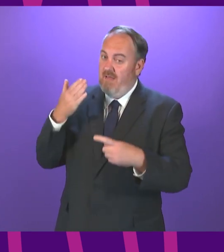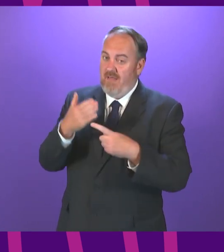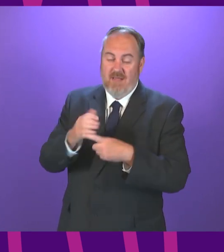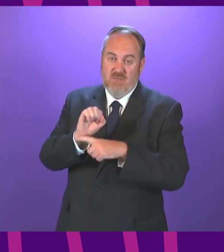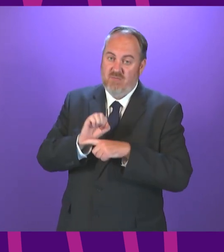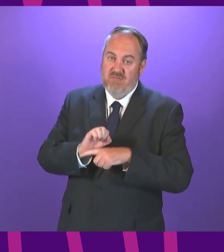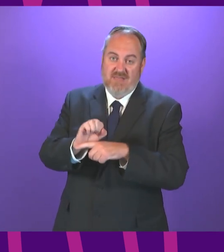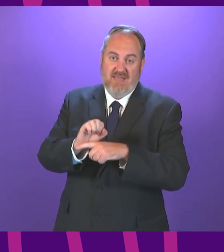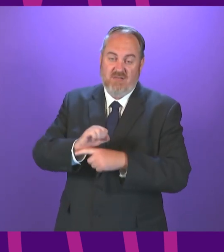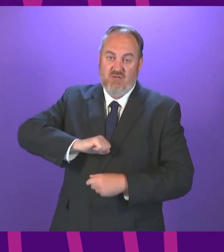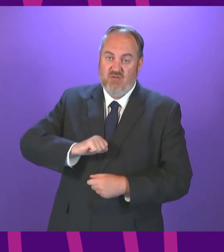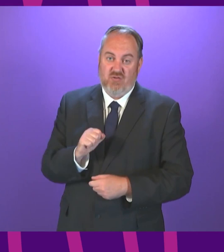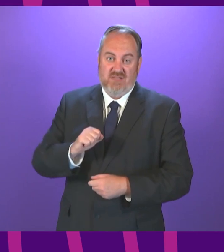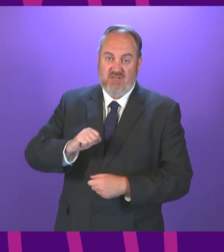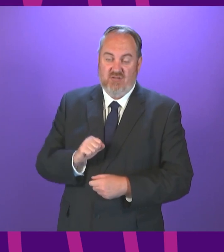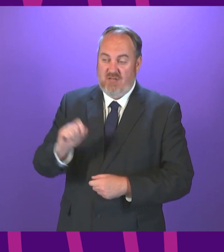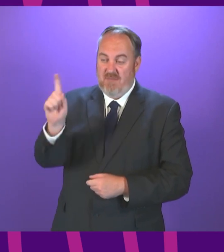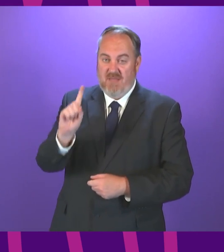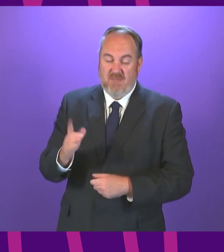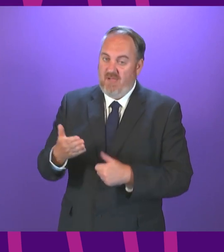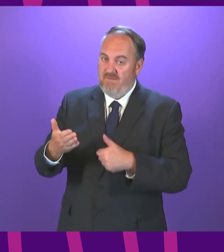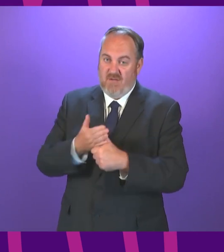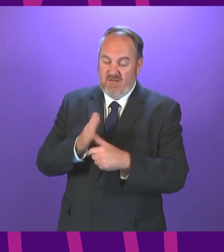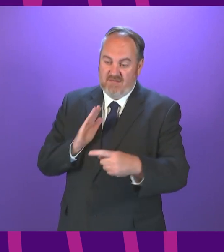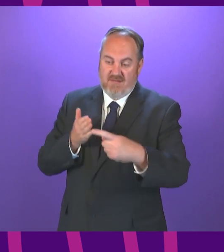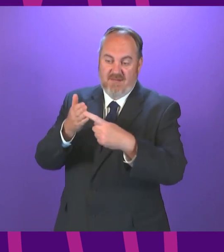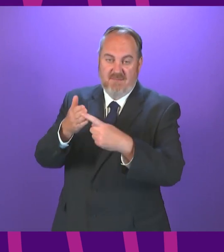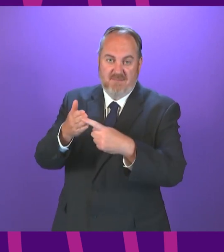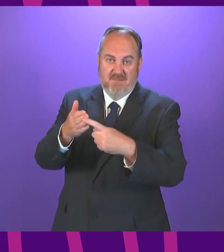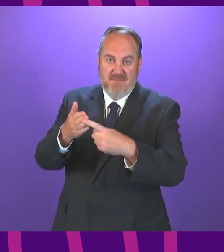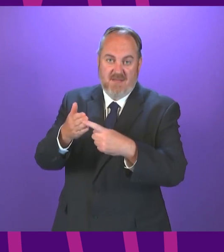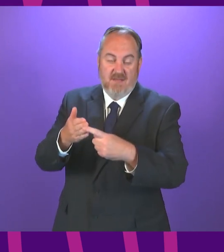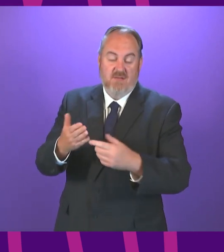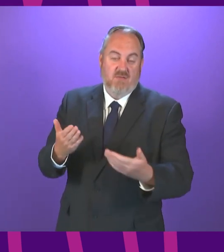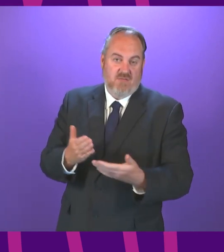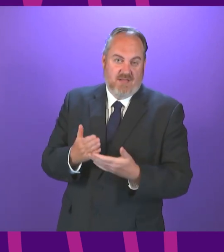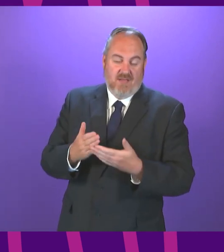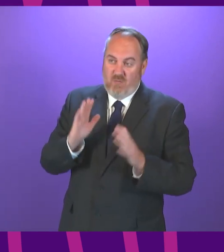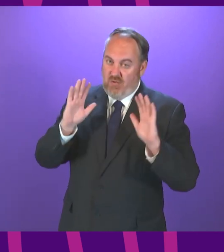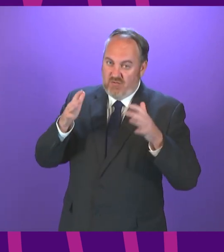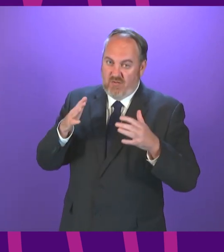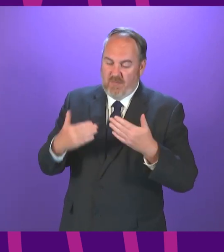from new variants. We are currently dealing with the implications of a new and